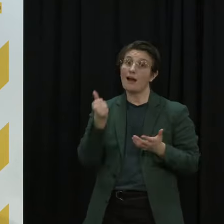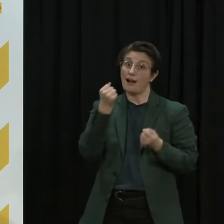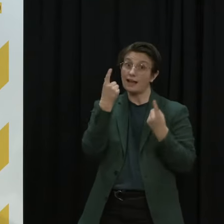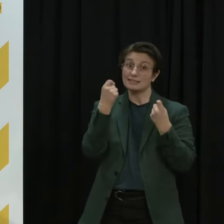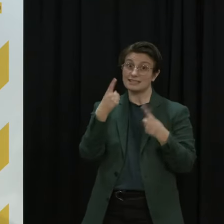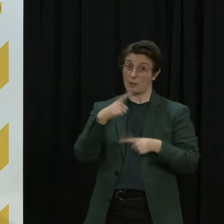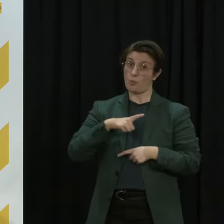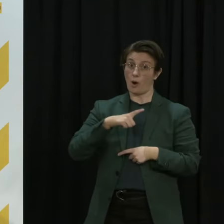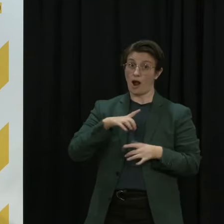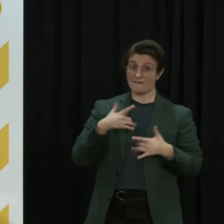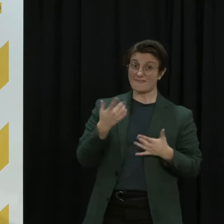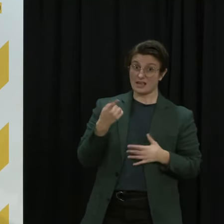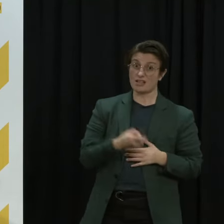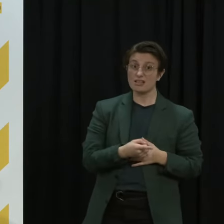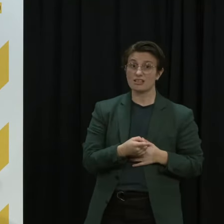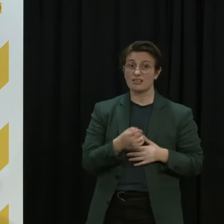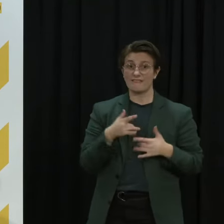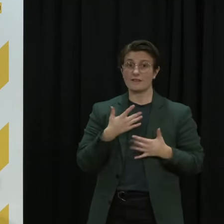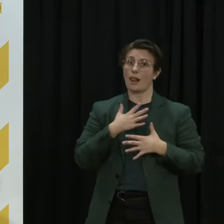comfortable being vaccinated when their children cannot be.